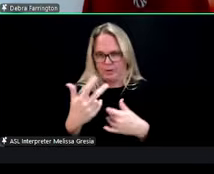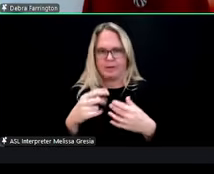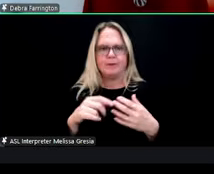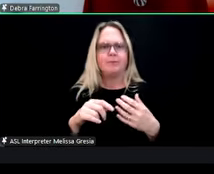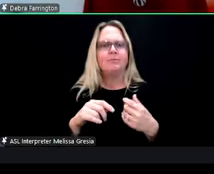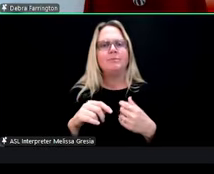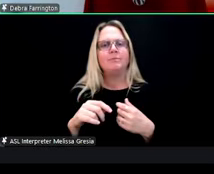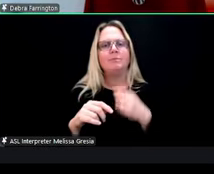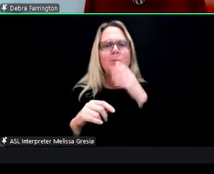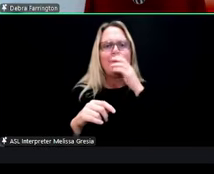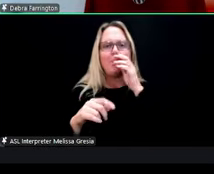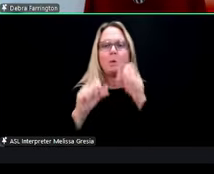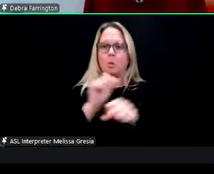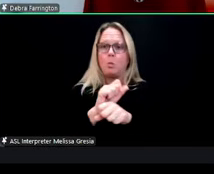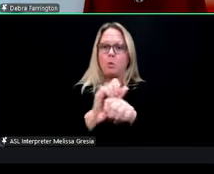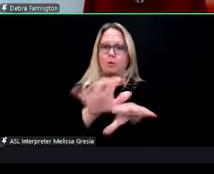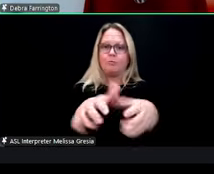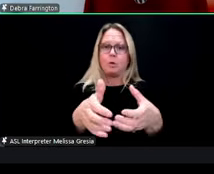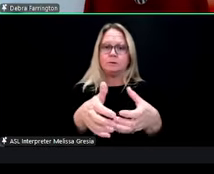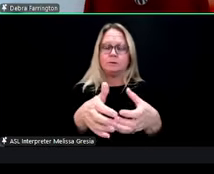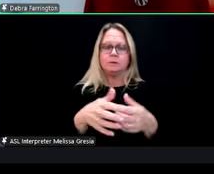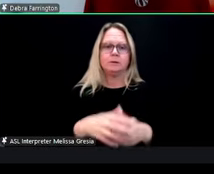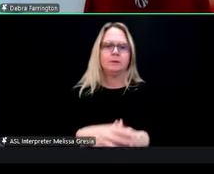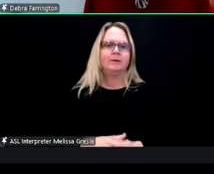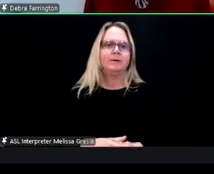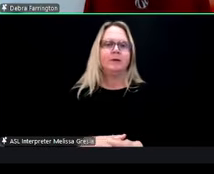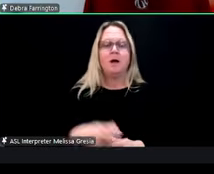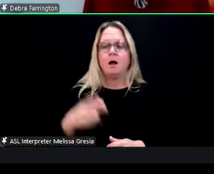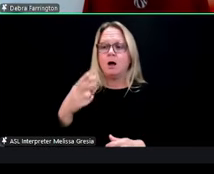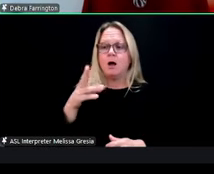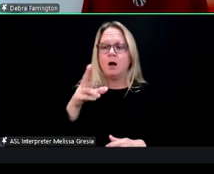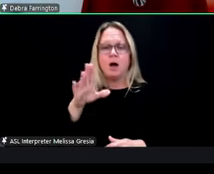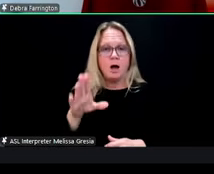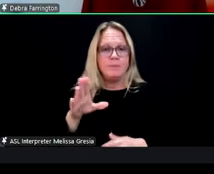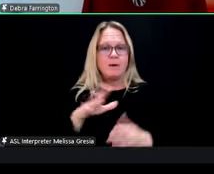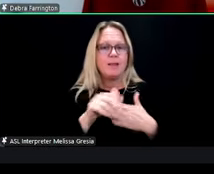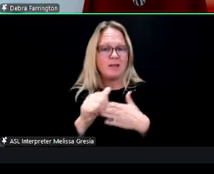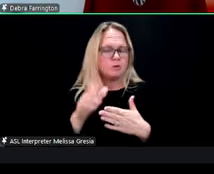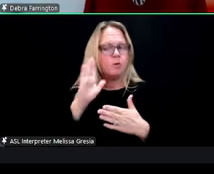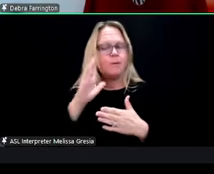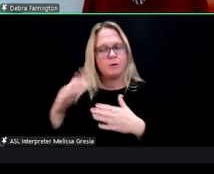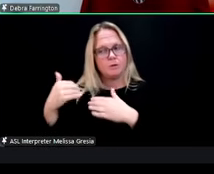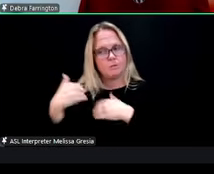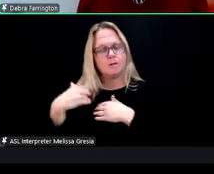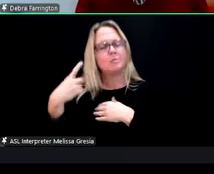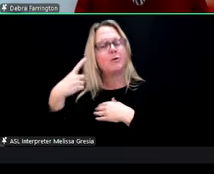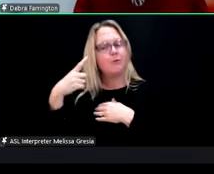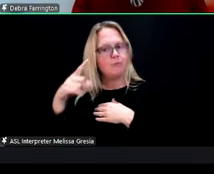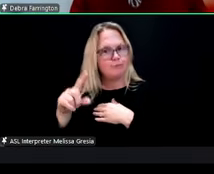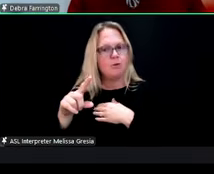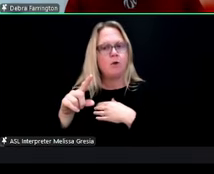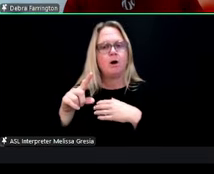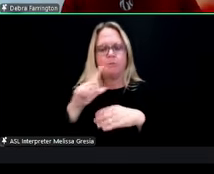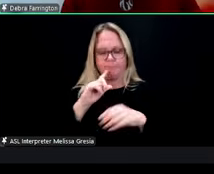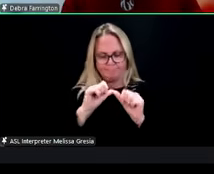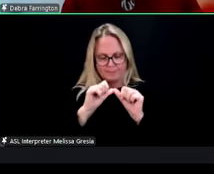4 which is workforce and the hub leads will have a responsibility for carrying out the initiative